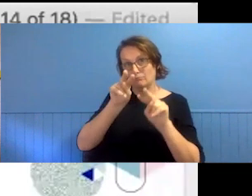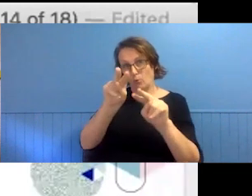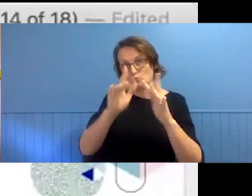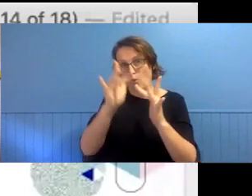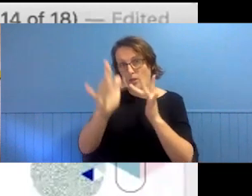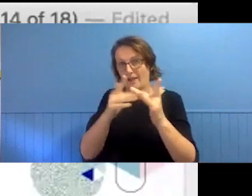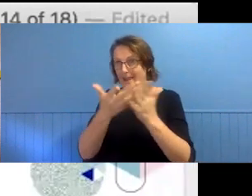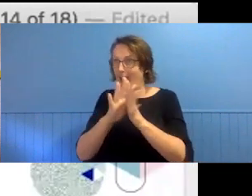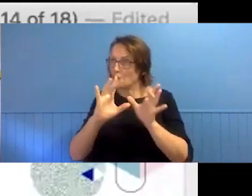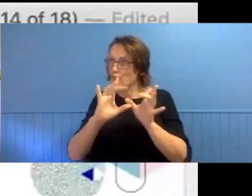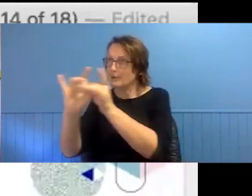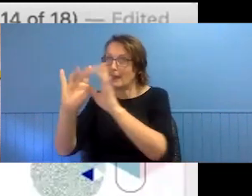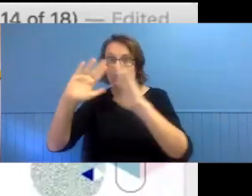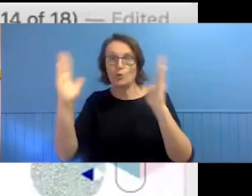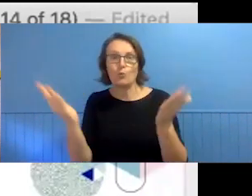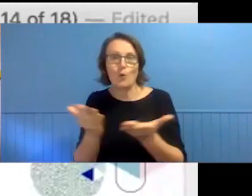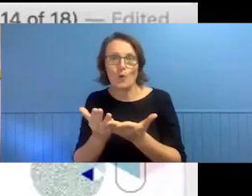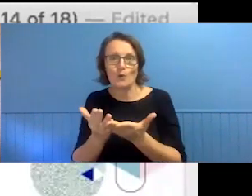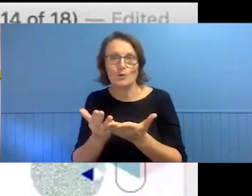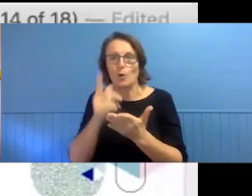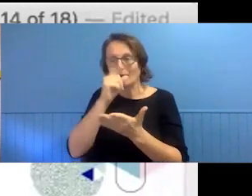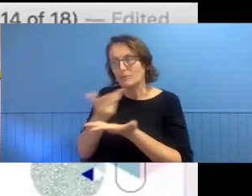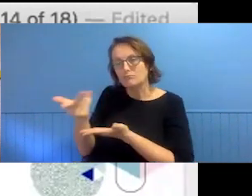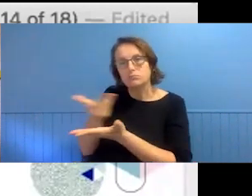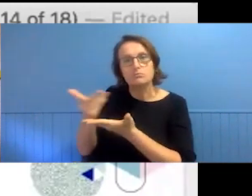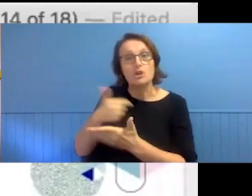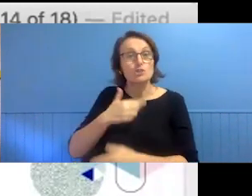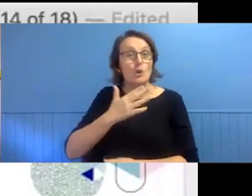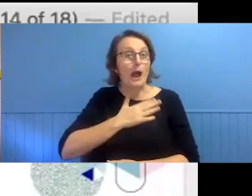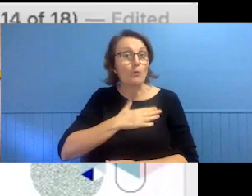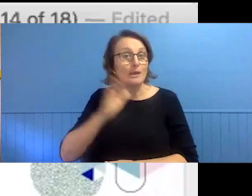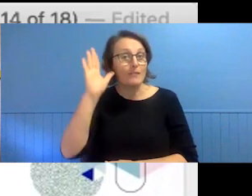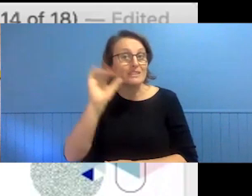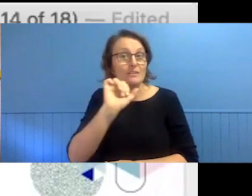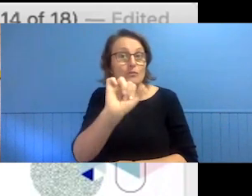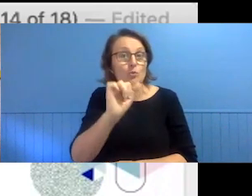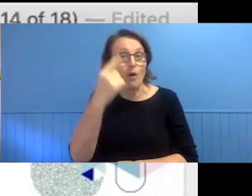love to hear if you have ideas of what we can do when we are